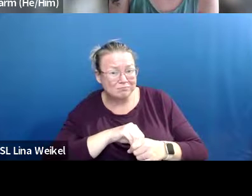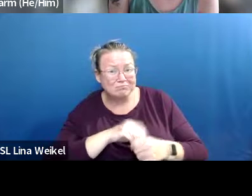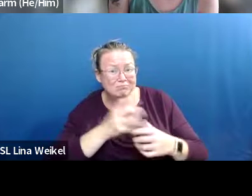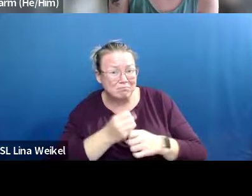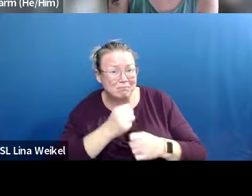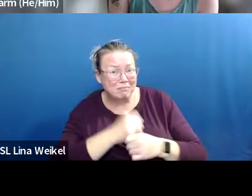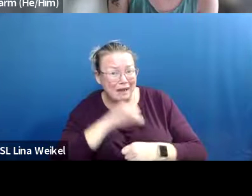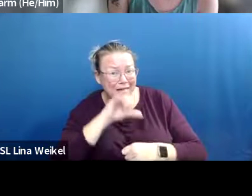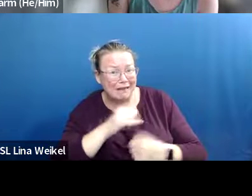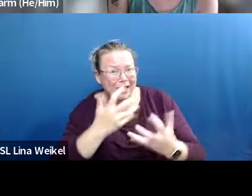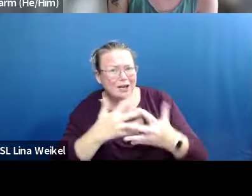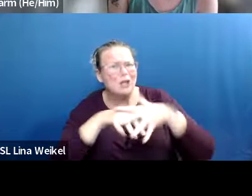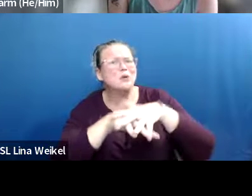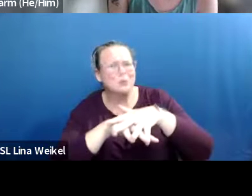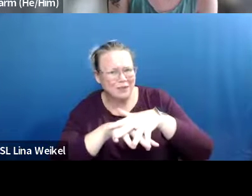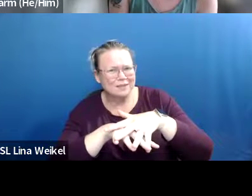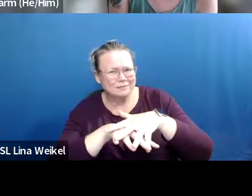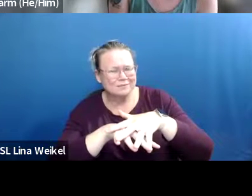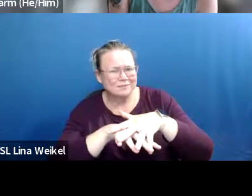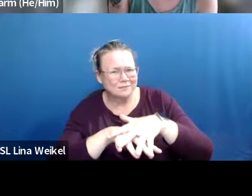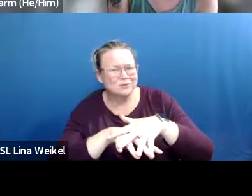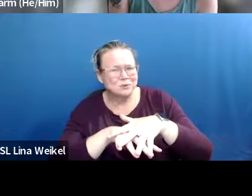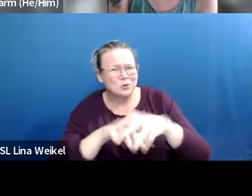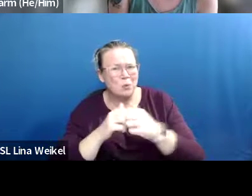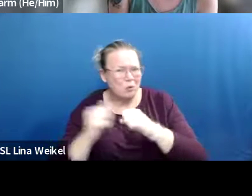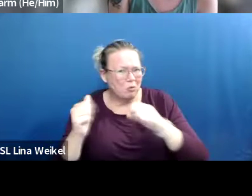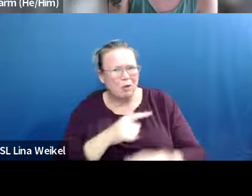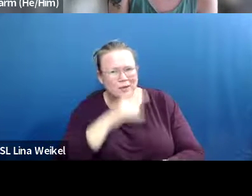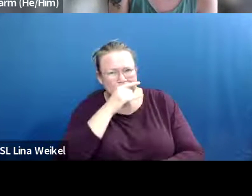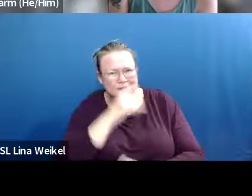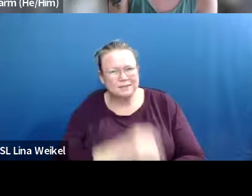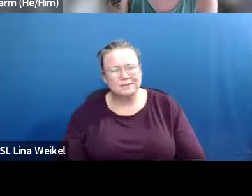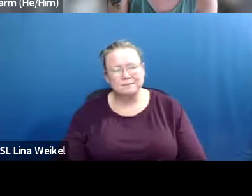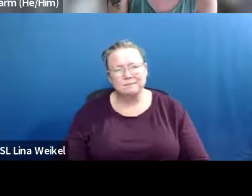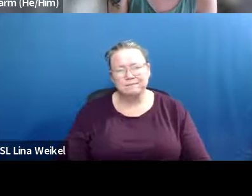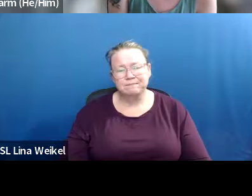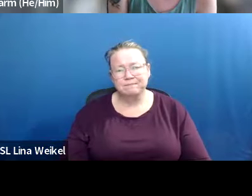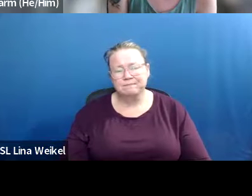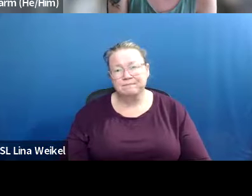Rosie Vazquez: integrated with Rosie Vazquez: with all of our kids. Kayla Robertson: I like it.